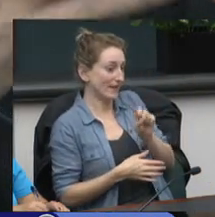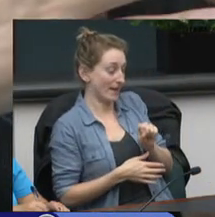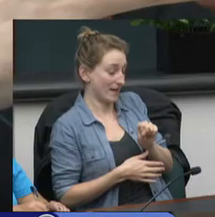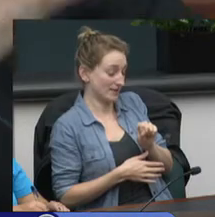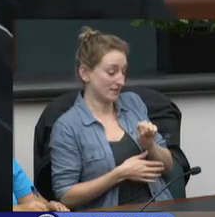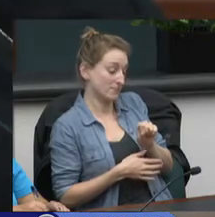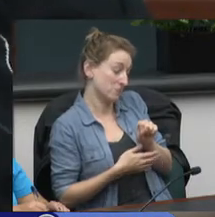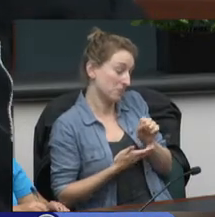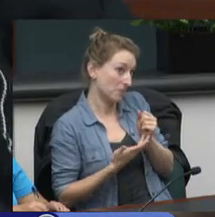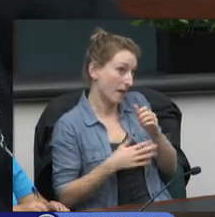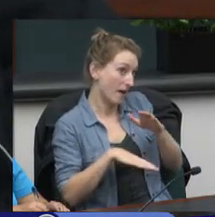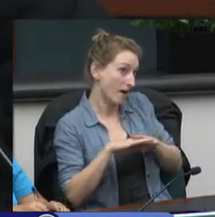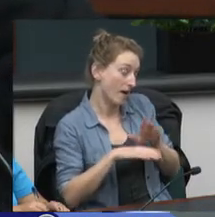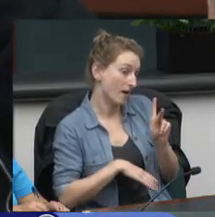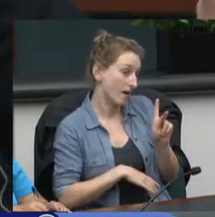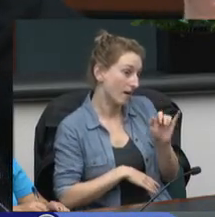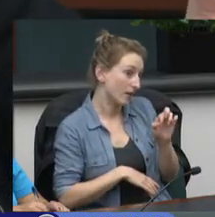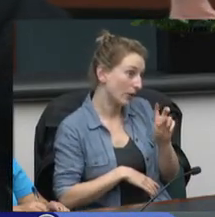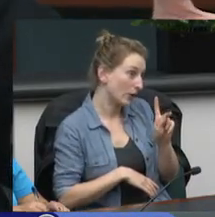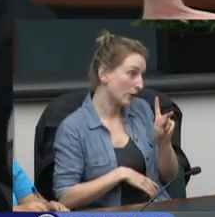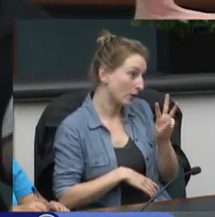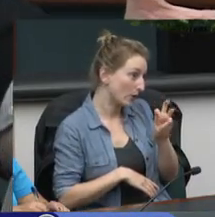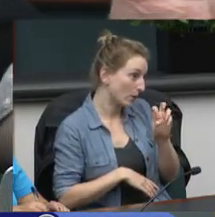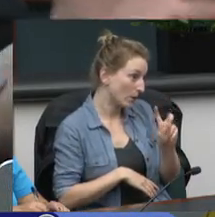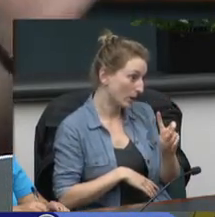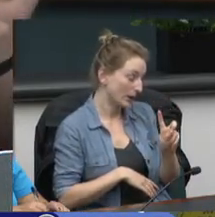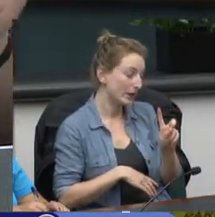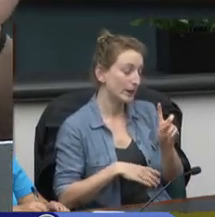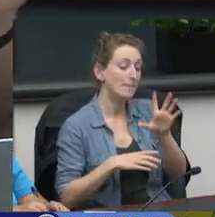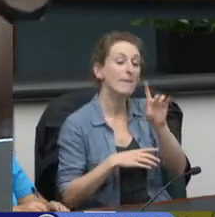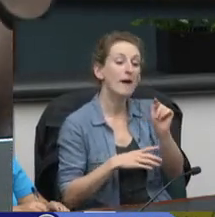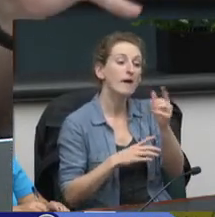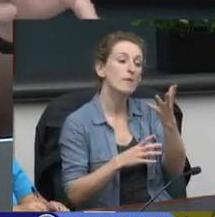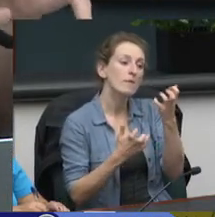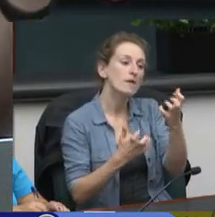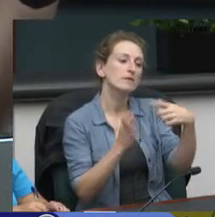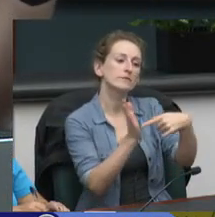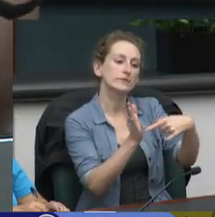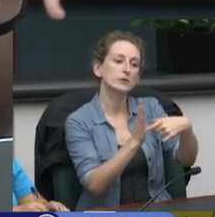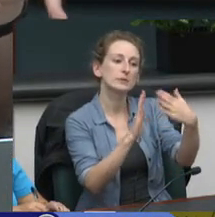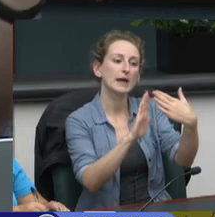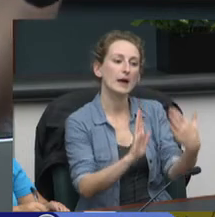of a limit would there be on its height in other words this formula seems to